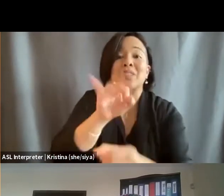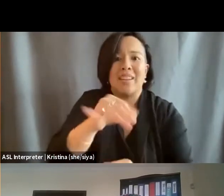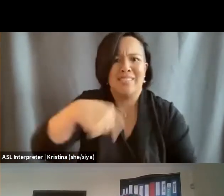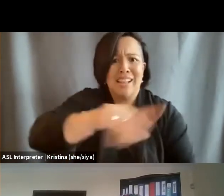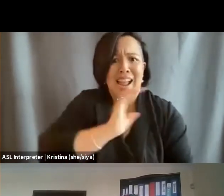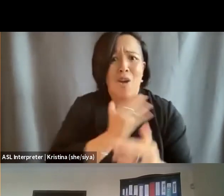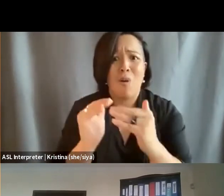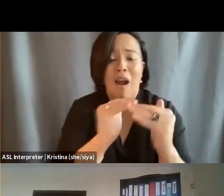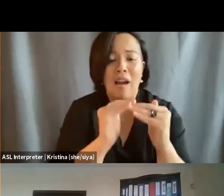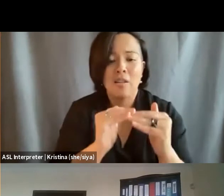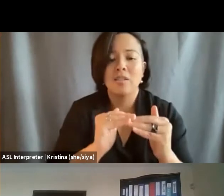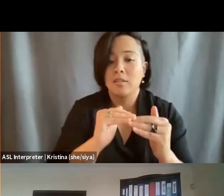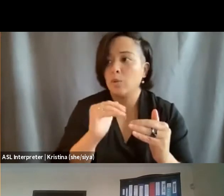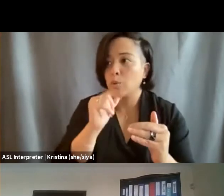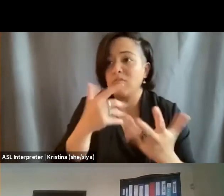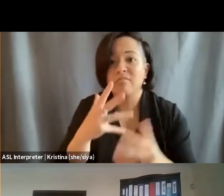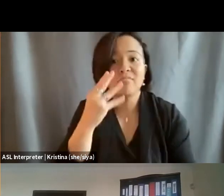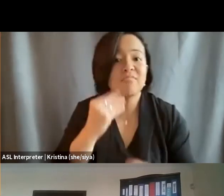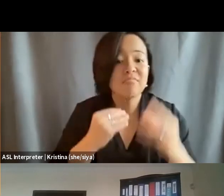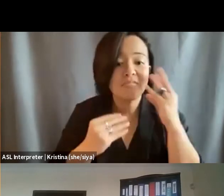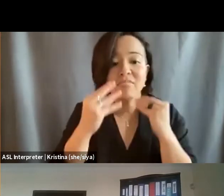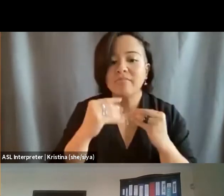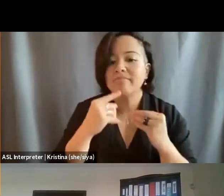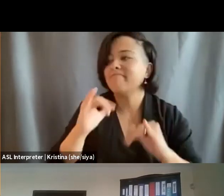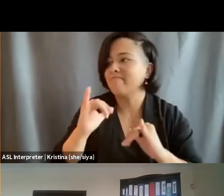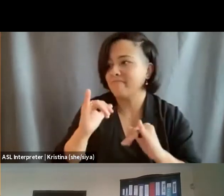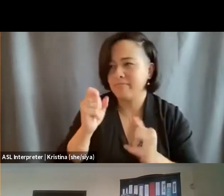who had lived experience working in the technique during the country closure. Thank you.